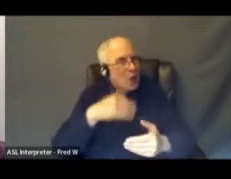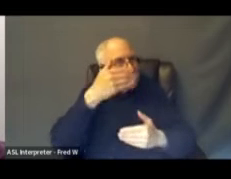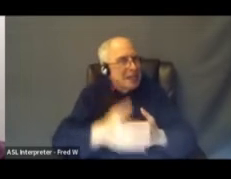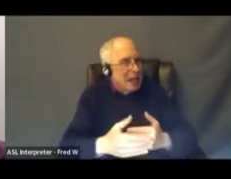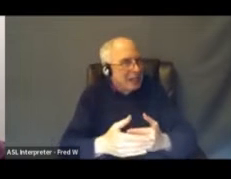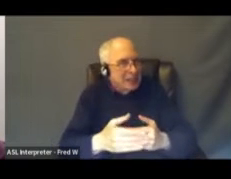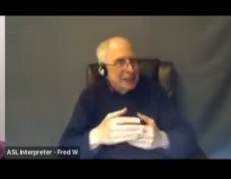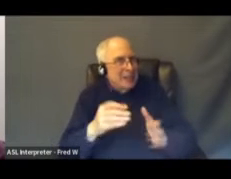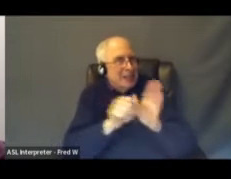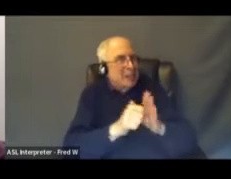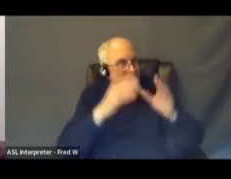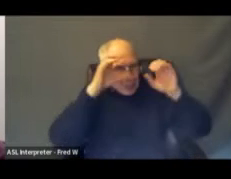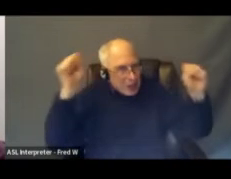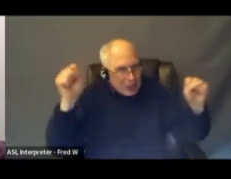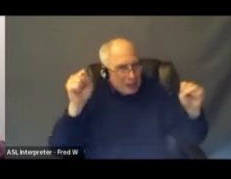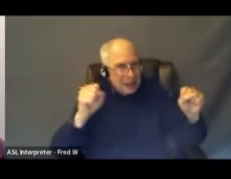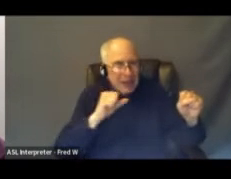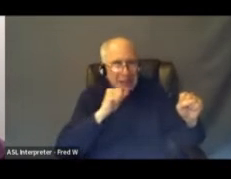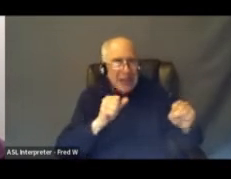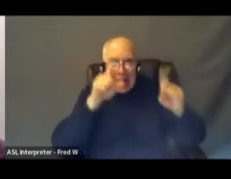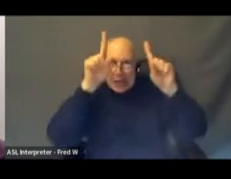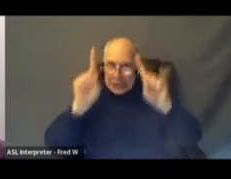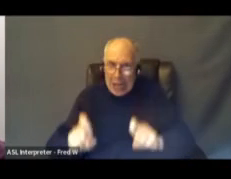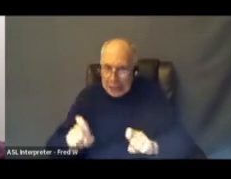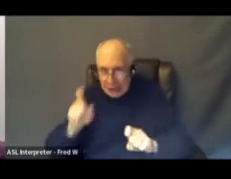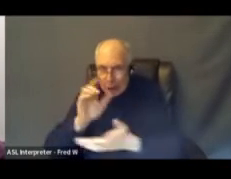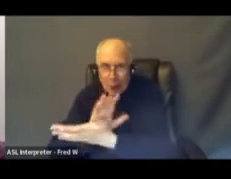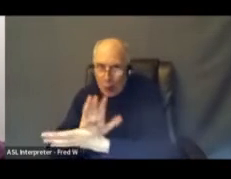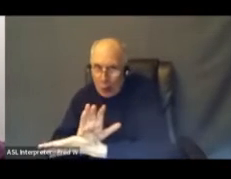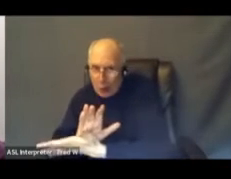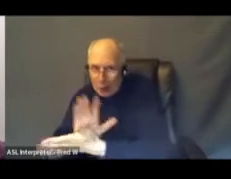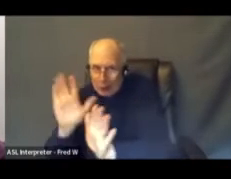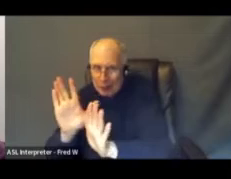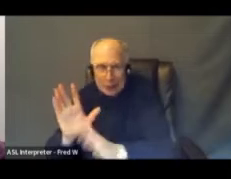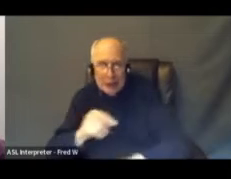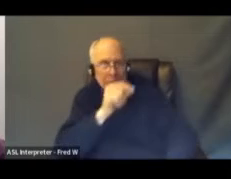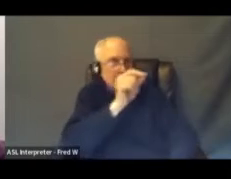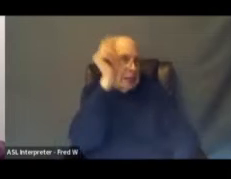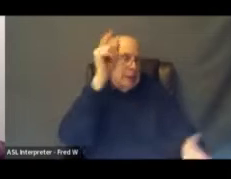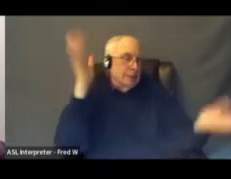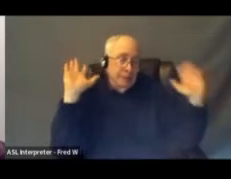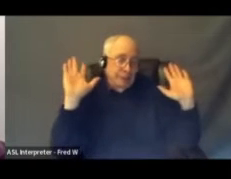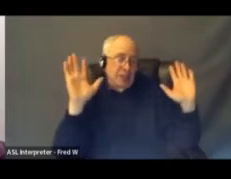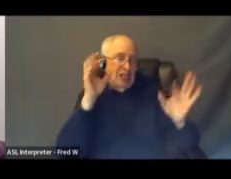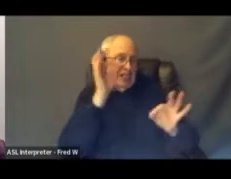scantron test. Just do a checkmark, save yourself a lot of time and energy. Um, you